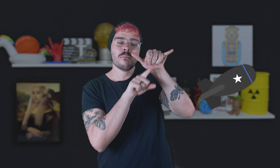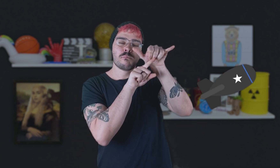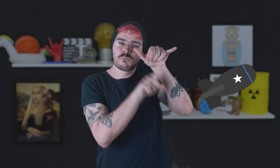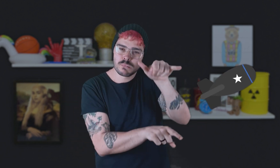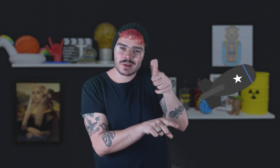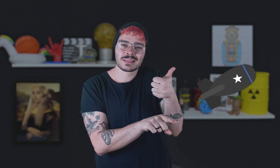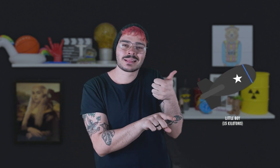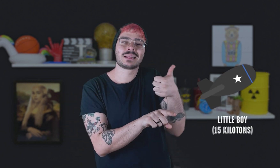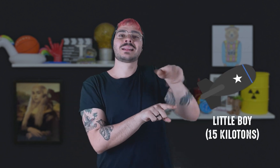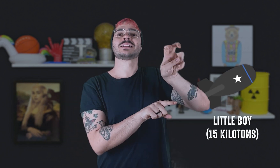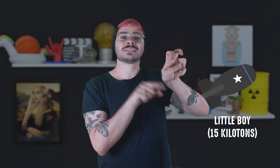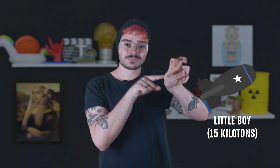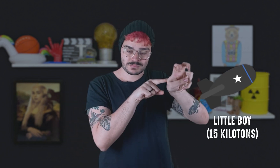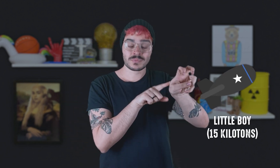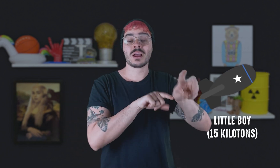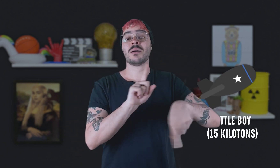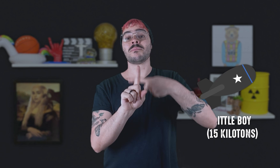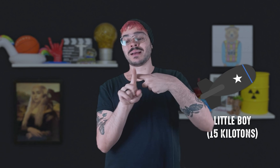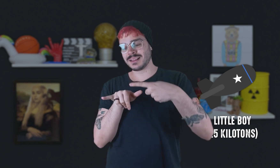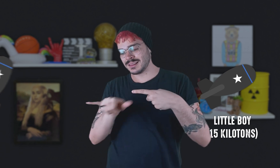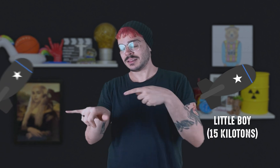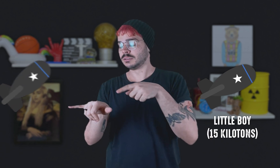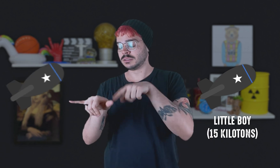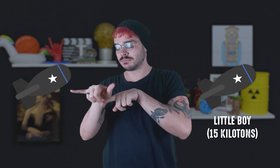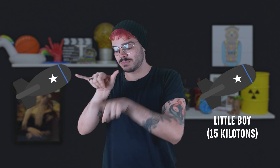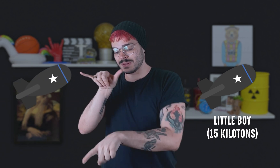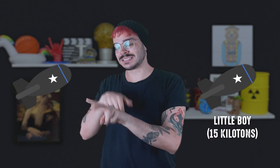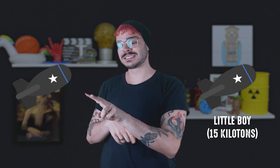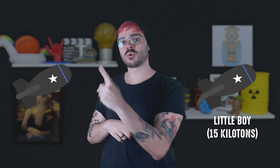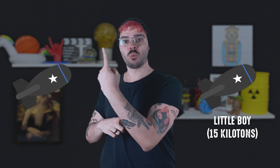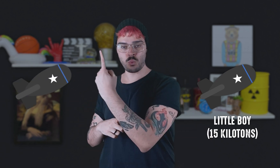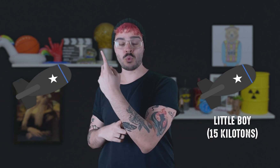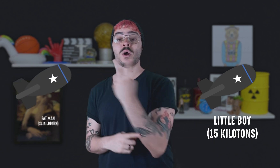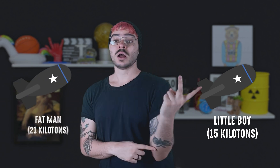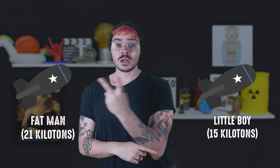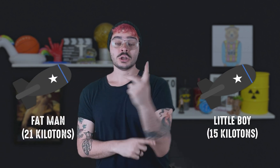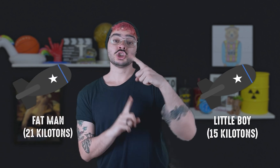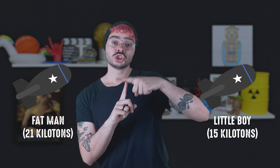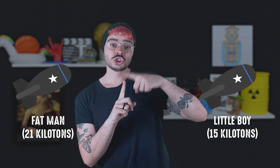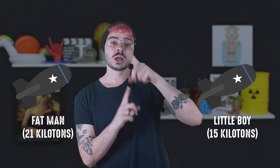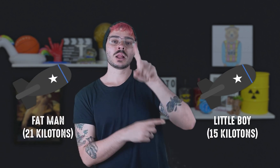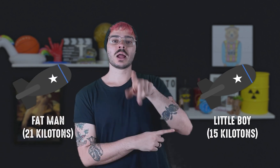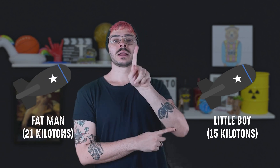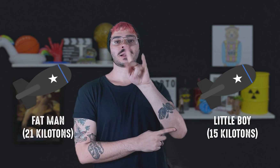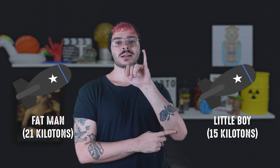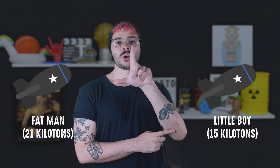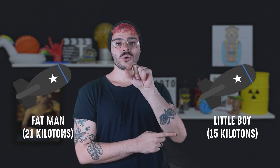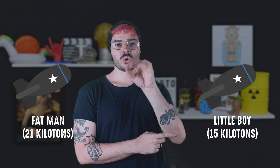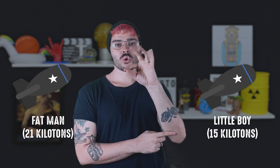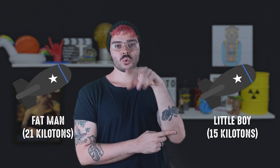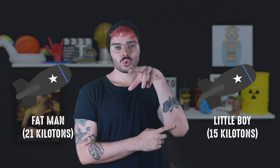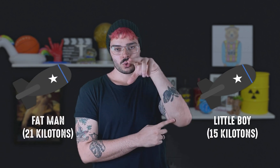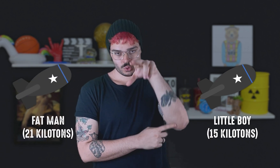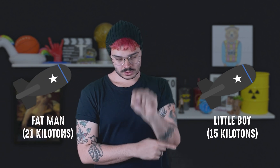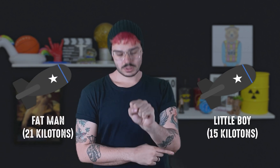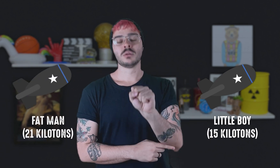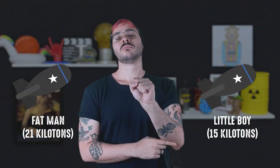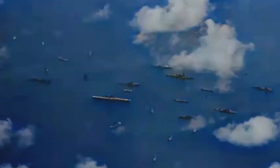they were of 15 and 21 kilotons!